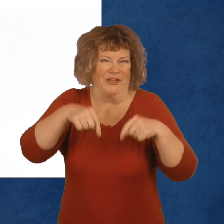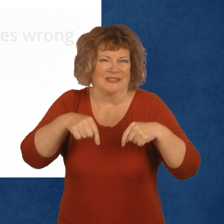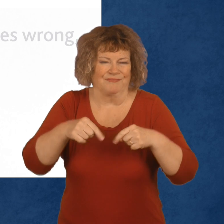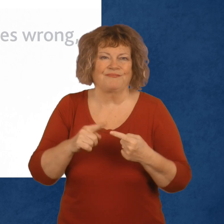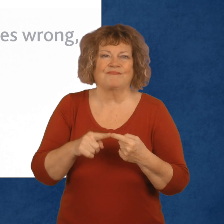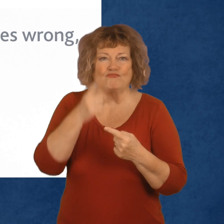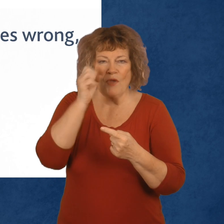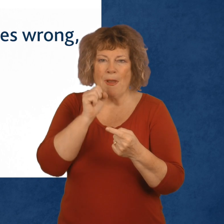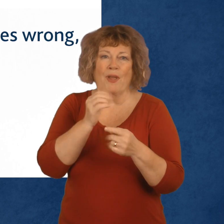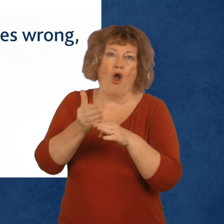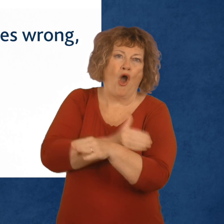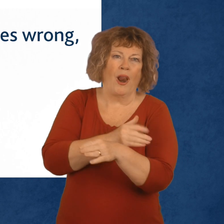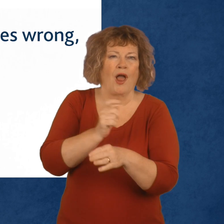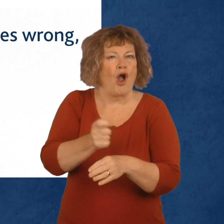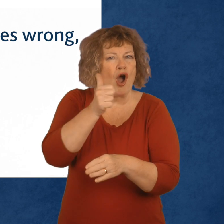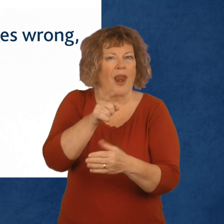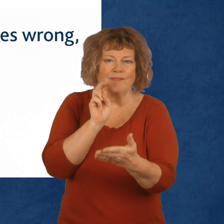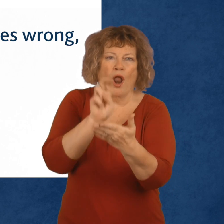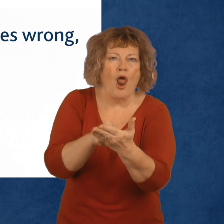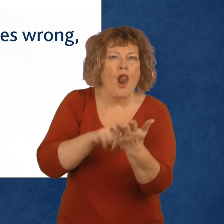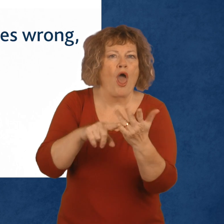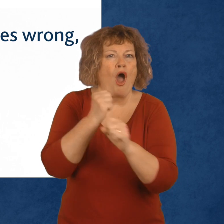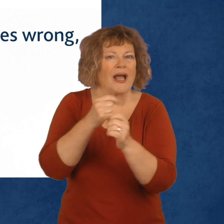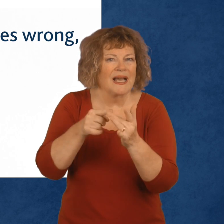Don't worry if something goes wrong, there's help available.